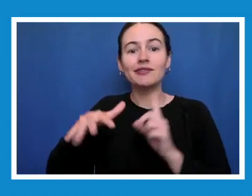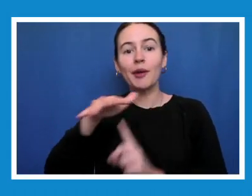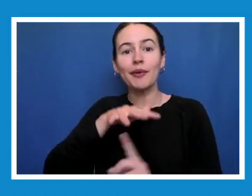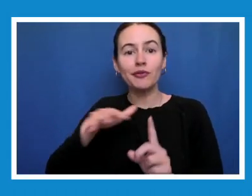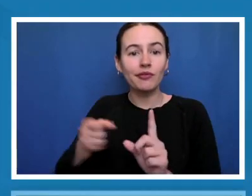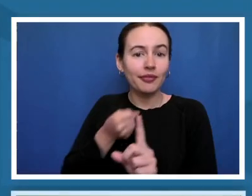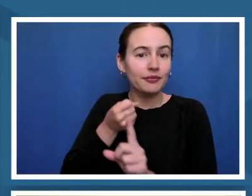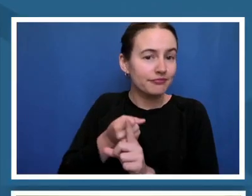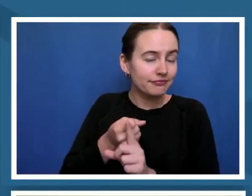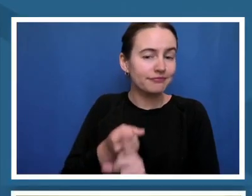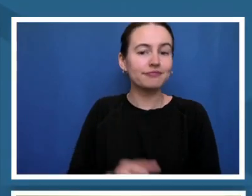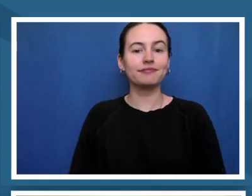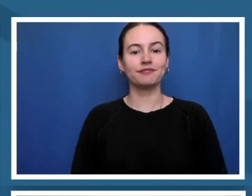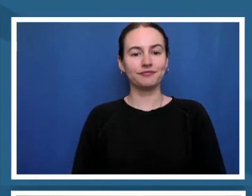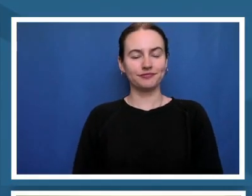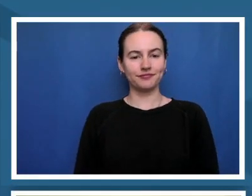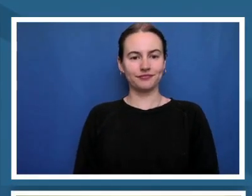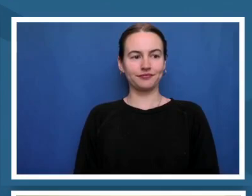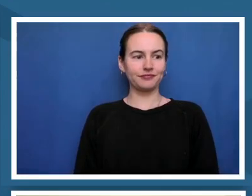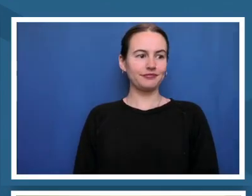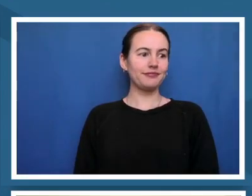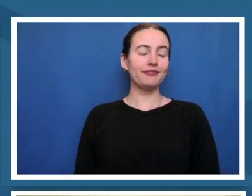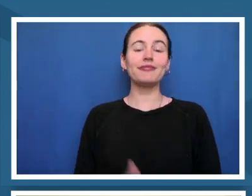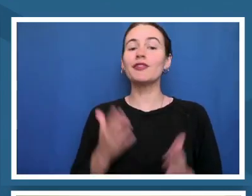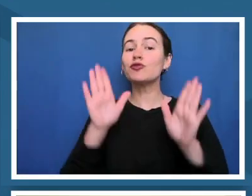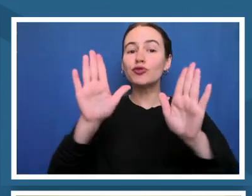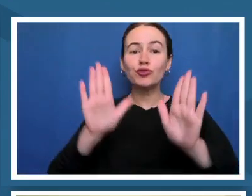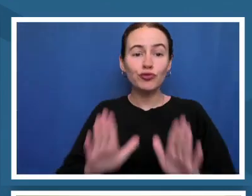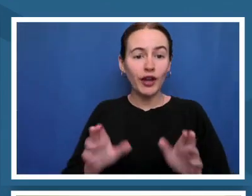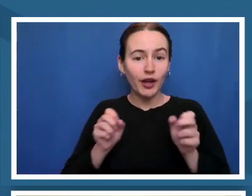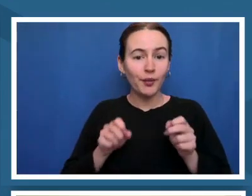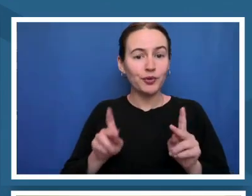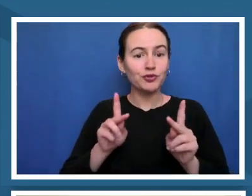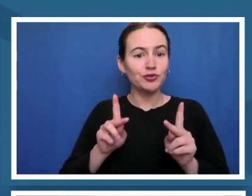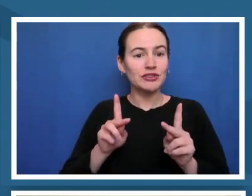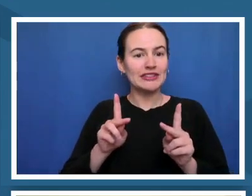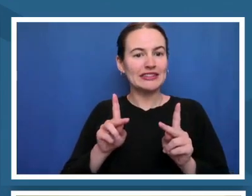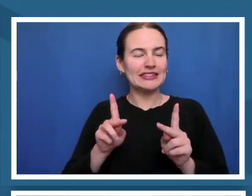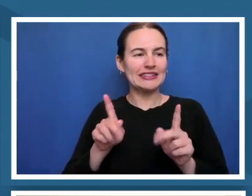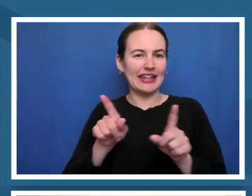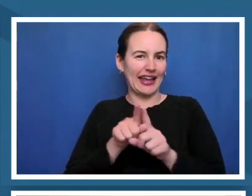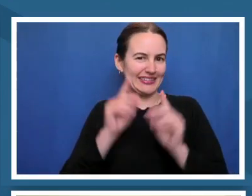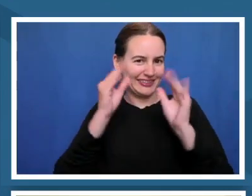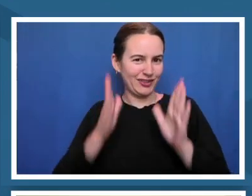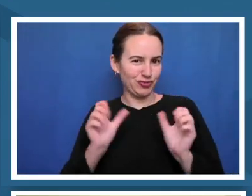and then there's this great opportunity you can all as teachers appreciate this